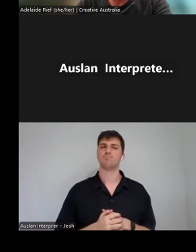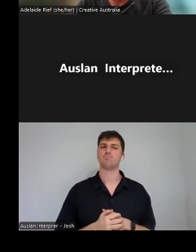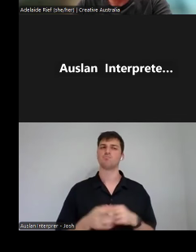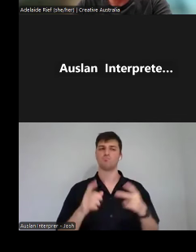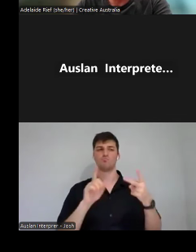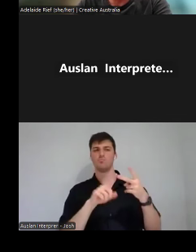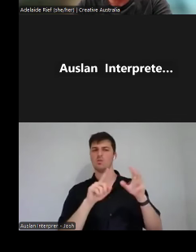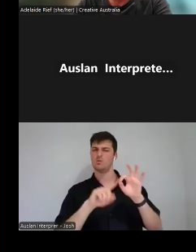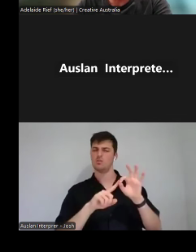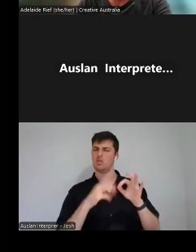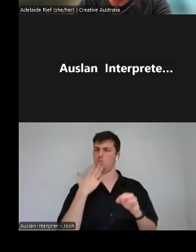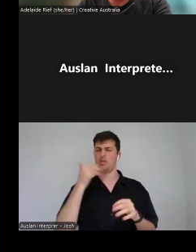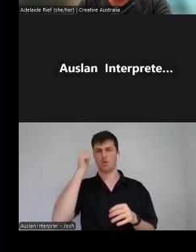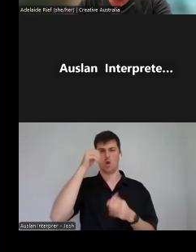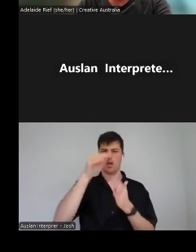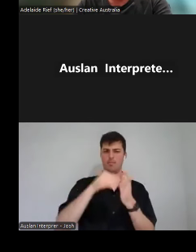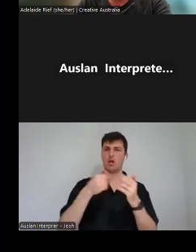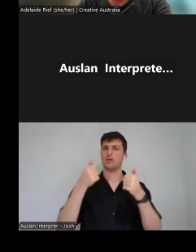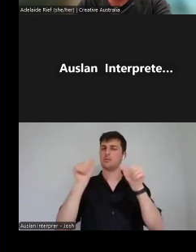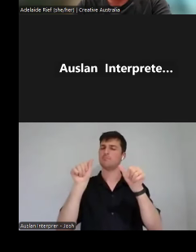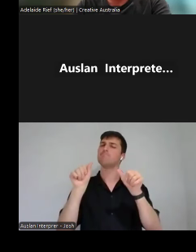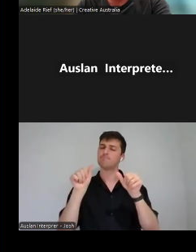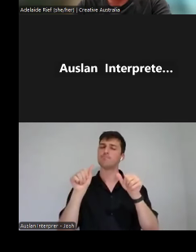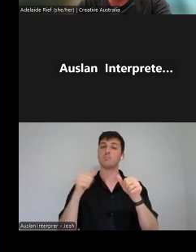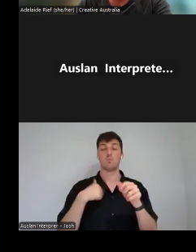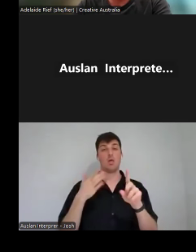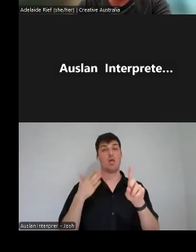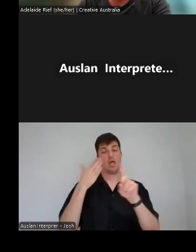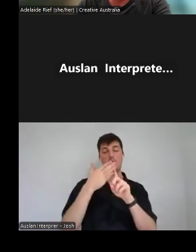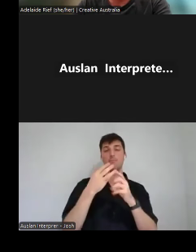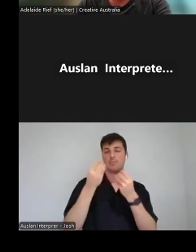has been successful? We aim to advise you about the outcome of your application within 12 weeks